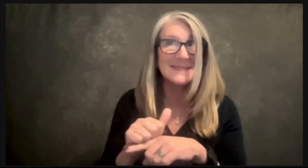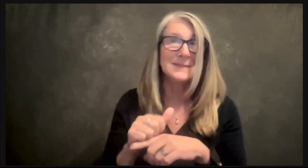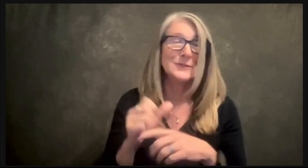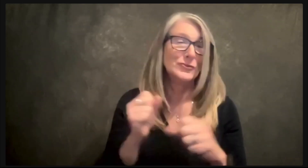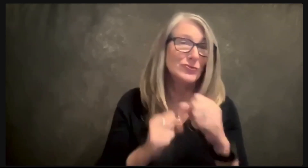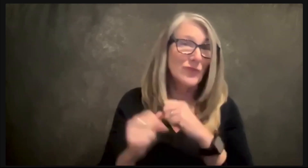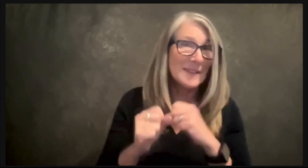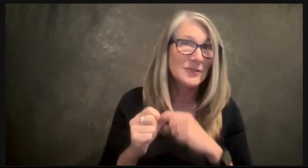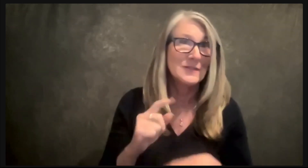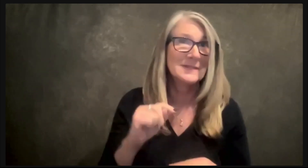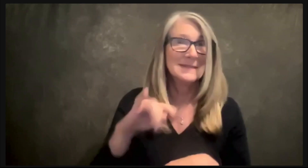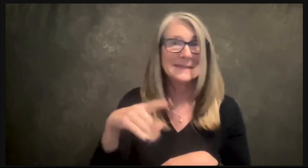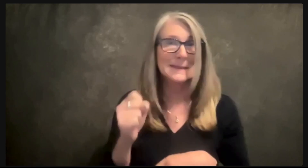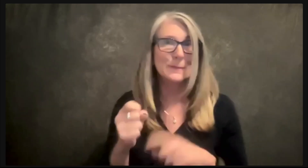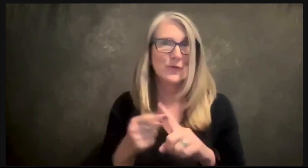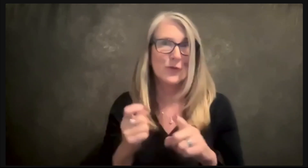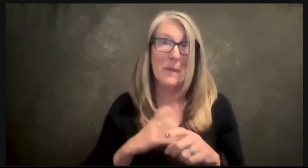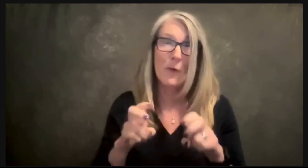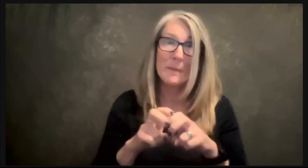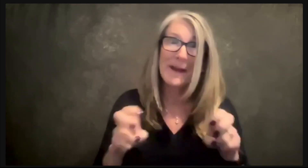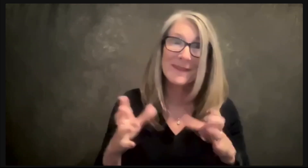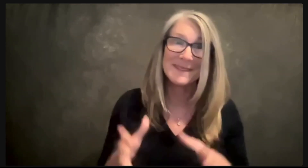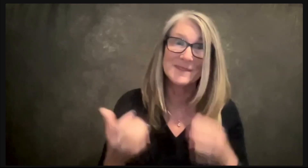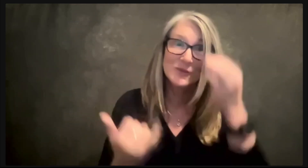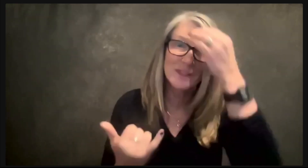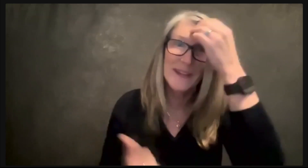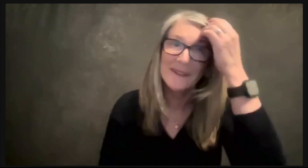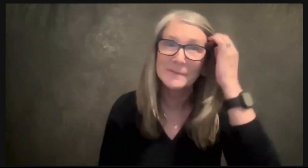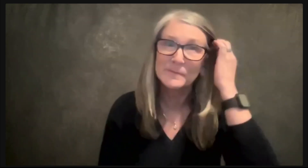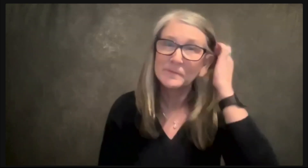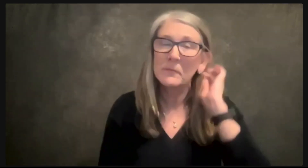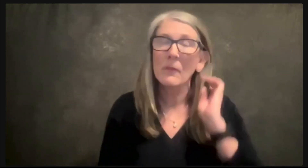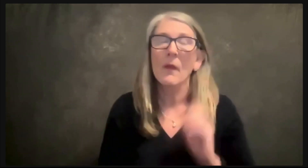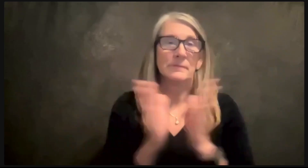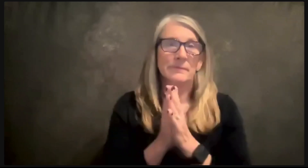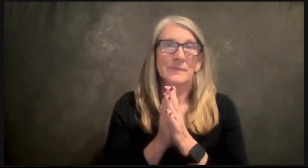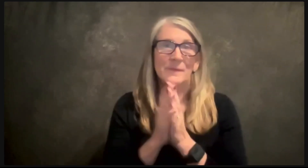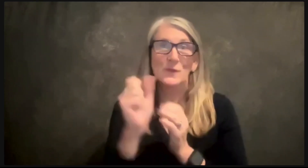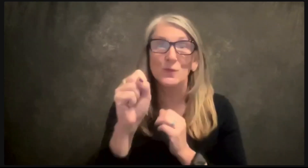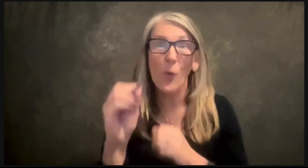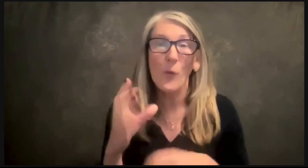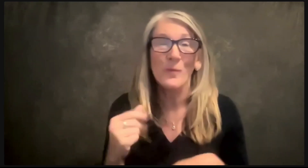to go over best practices, tips, and strategies from the panelists.